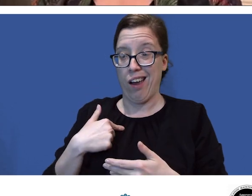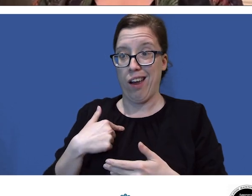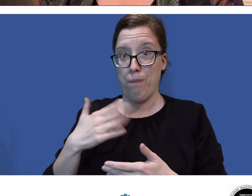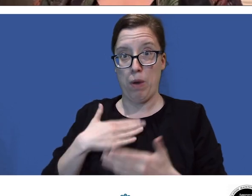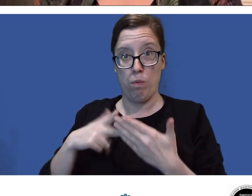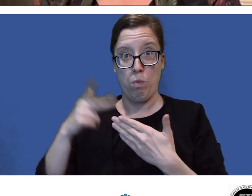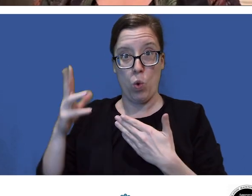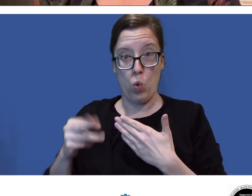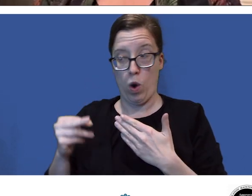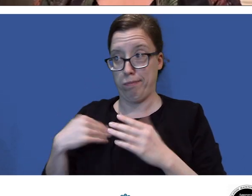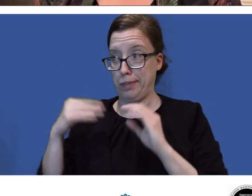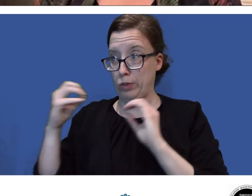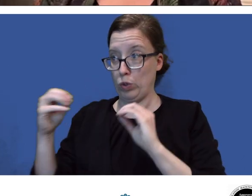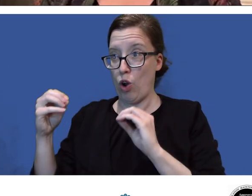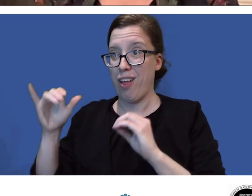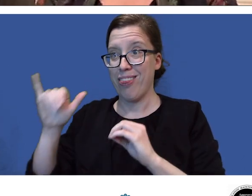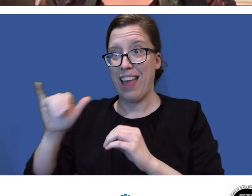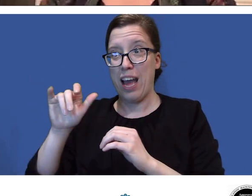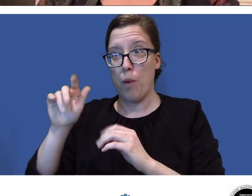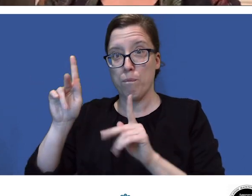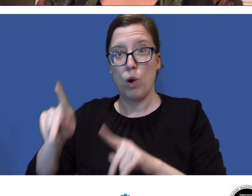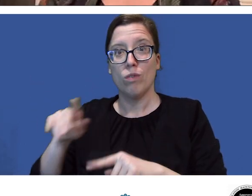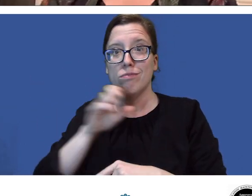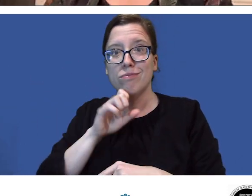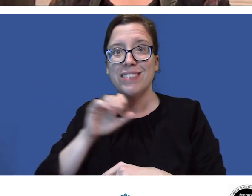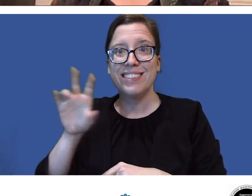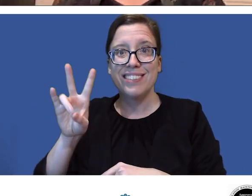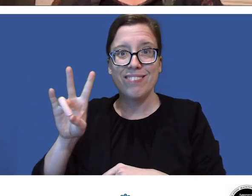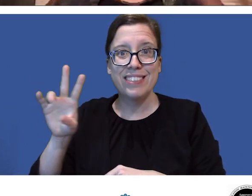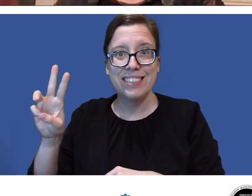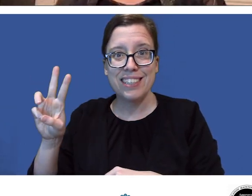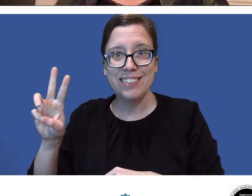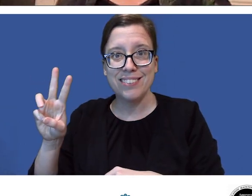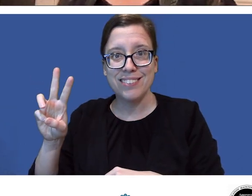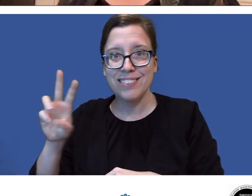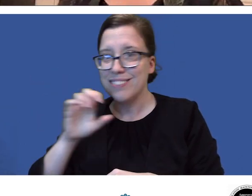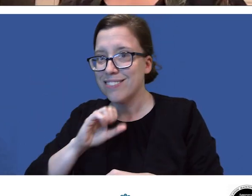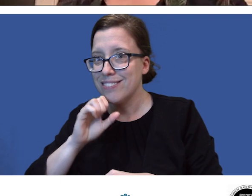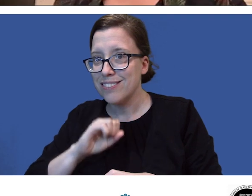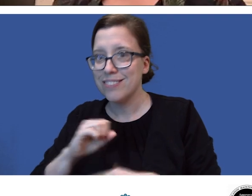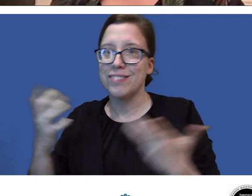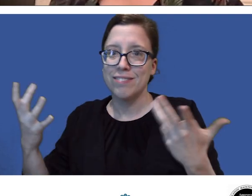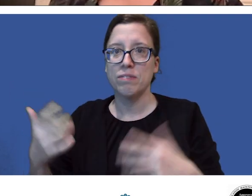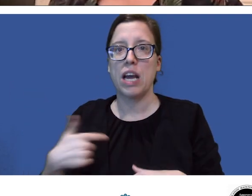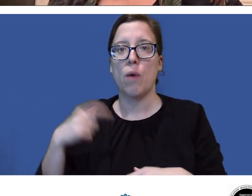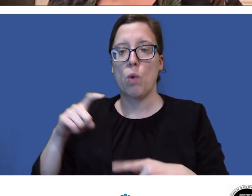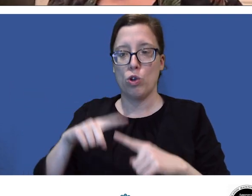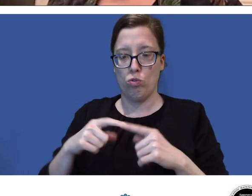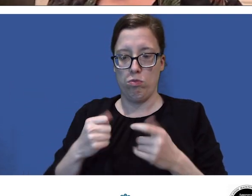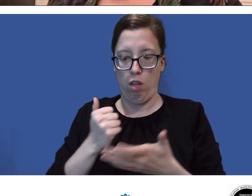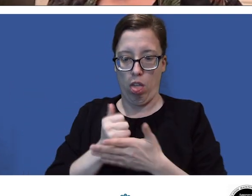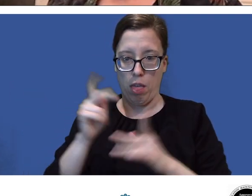my program that was 76 years old. So there you go. I'm supposed to be able to help people understand